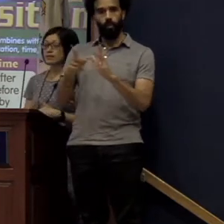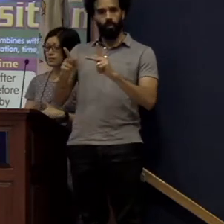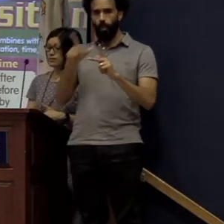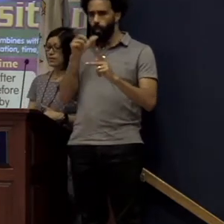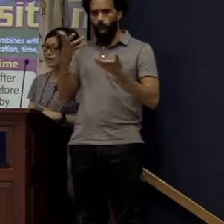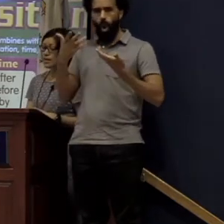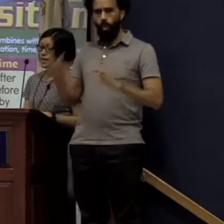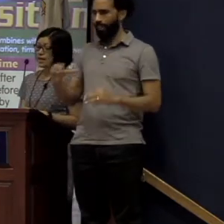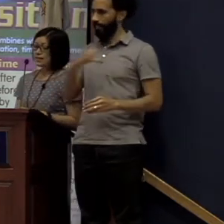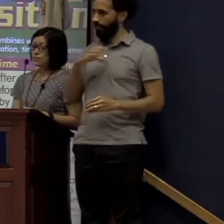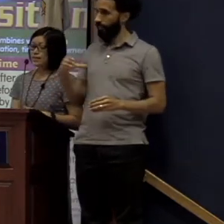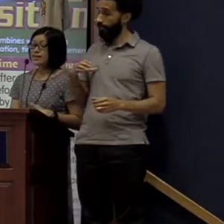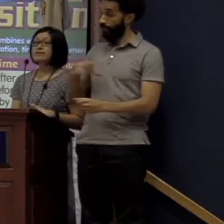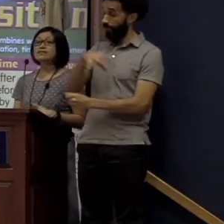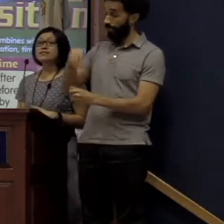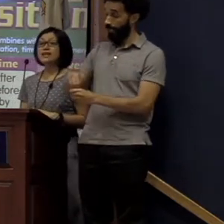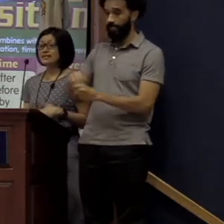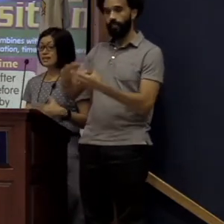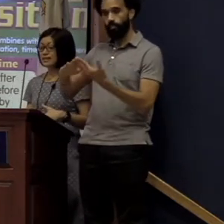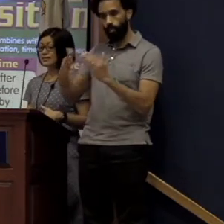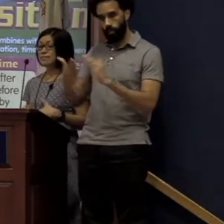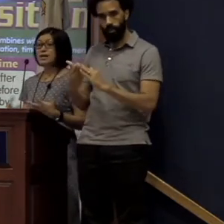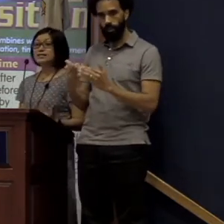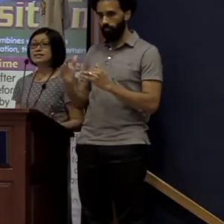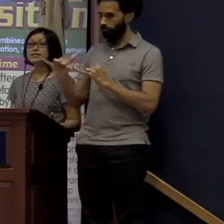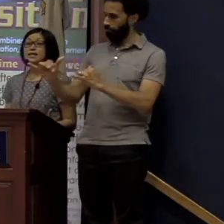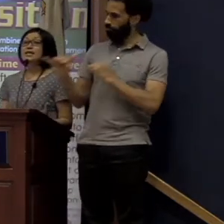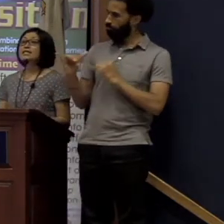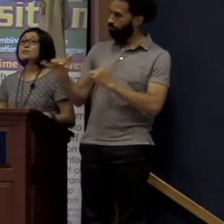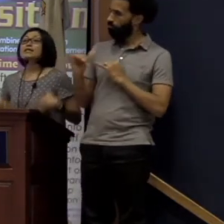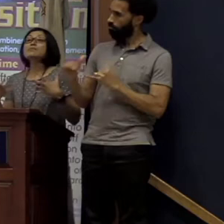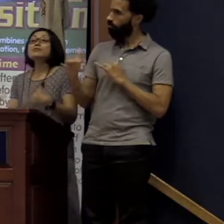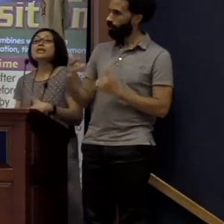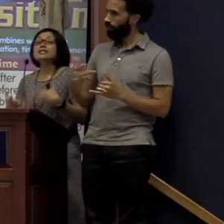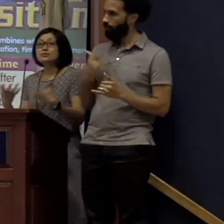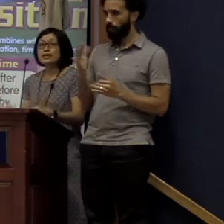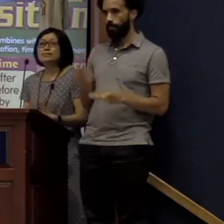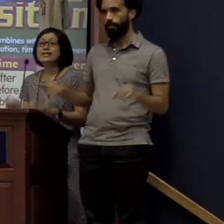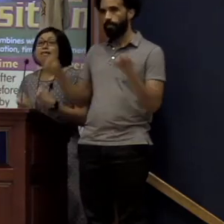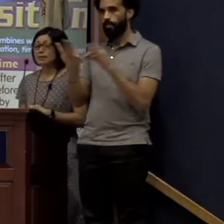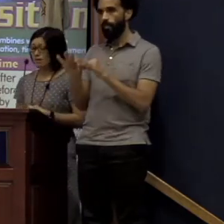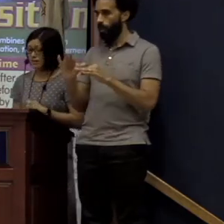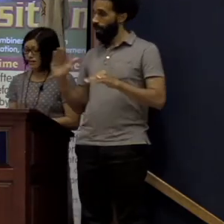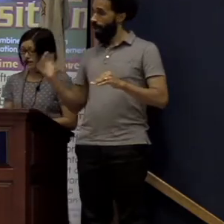community is what they consider a science that matters. It's what communicates to them that they belong in science